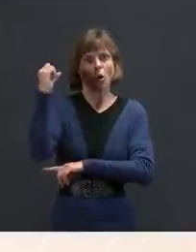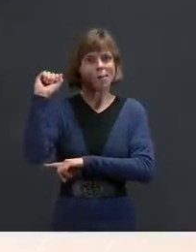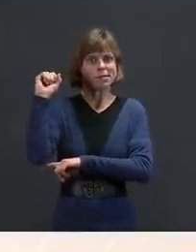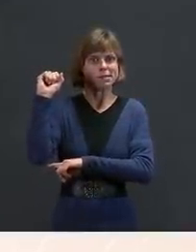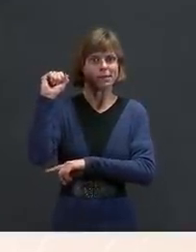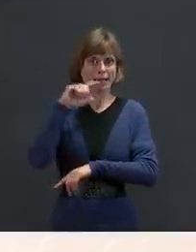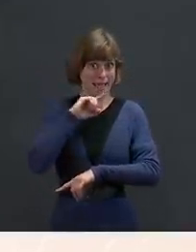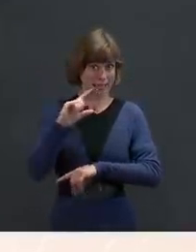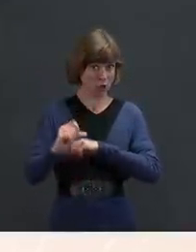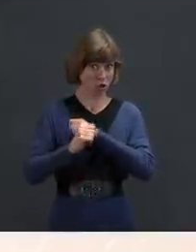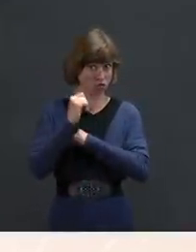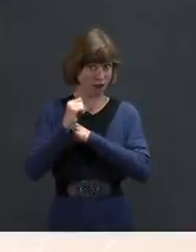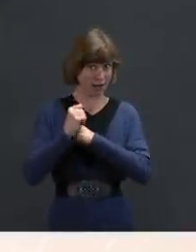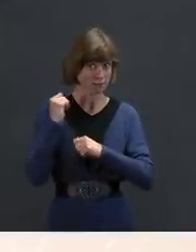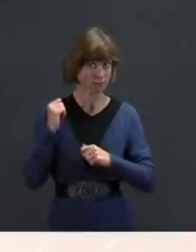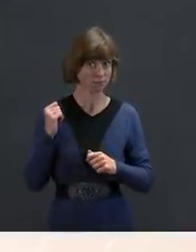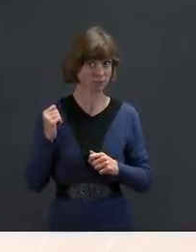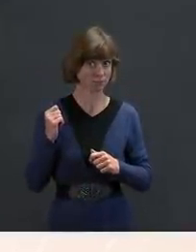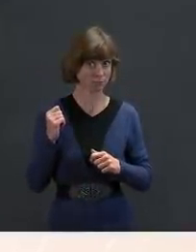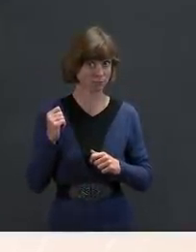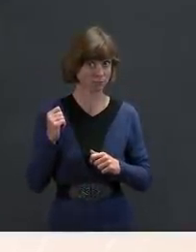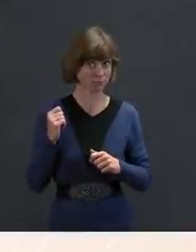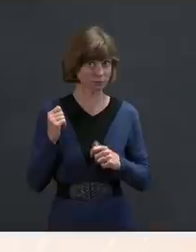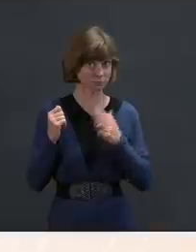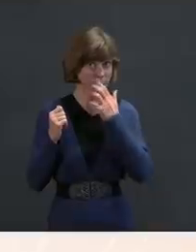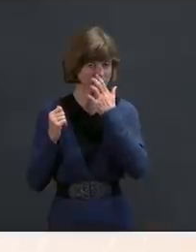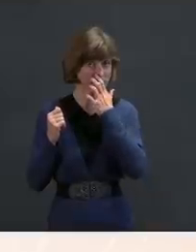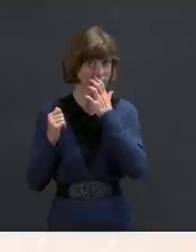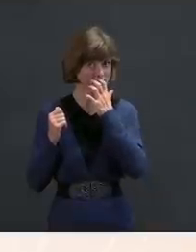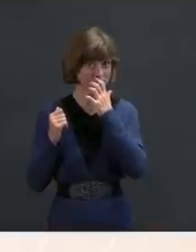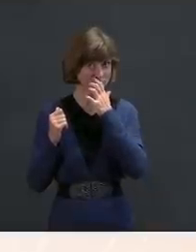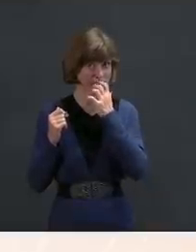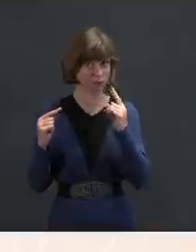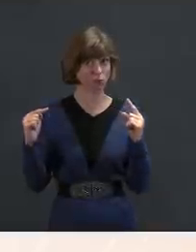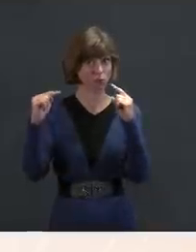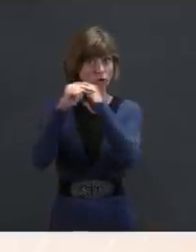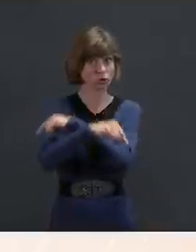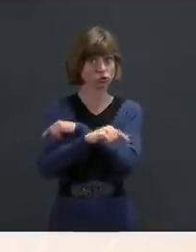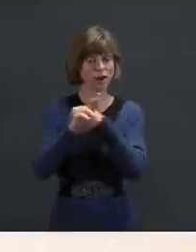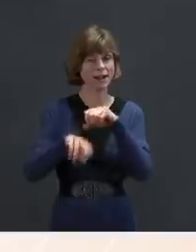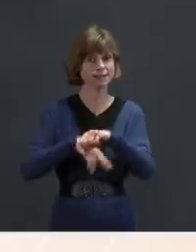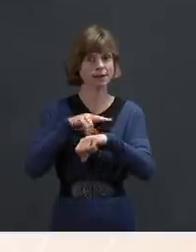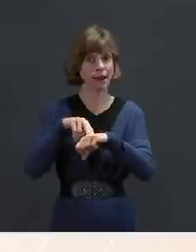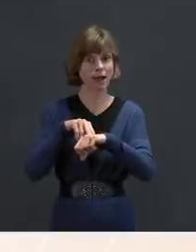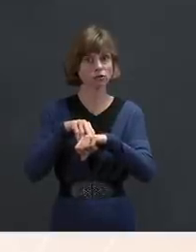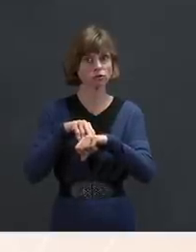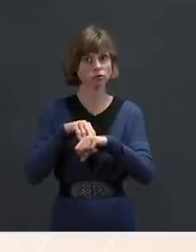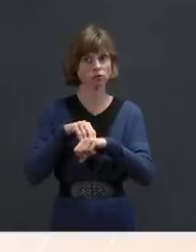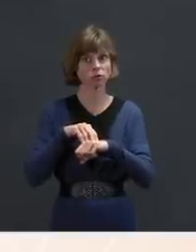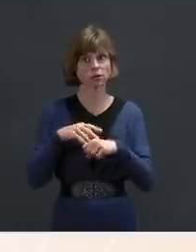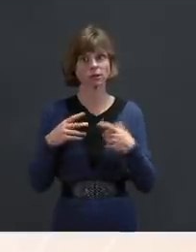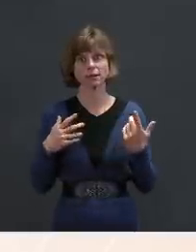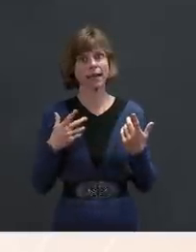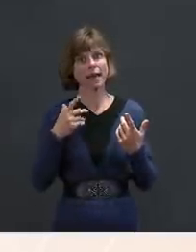trans- -- transna- –transnational track? Ms. Psaki: He certainly wouldn't have asked the national security team